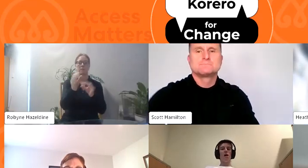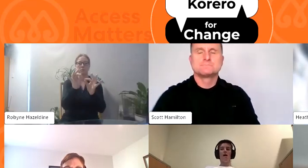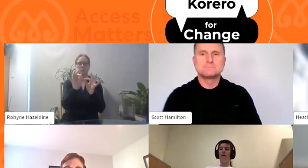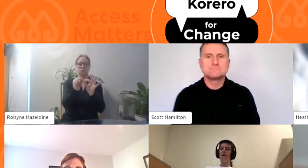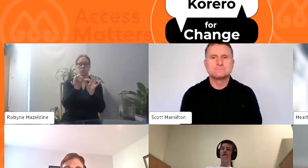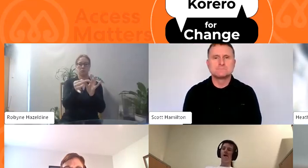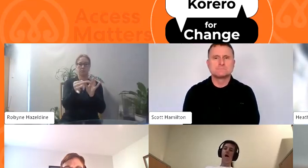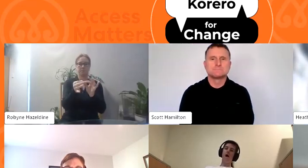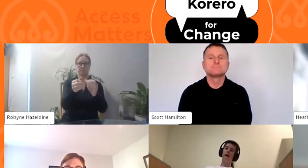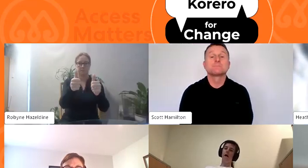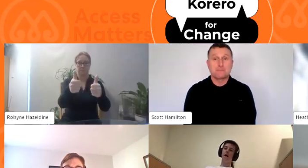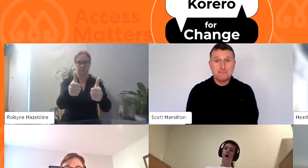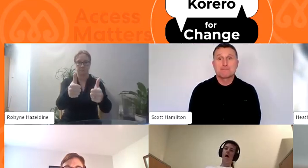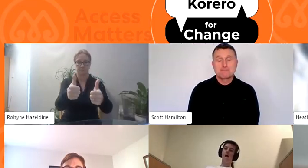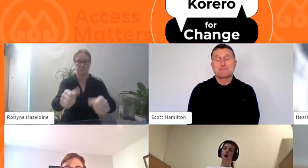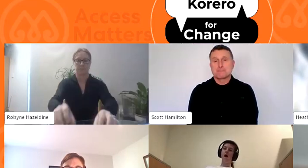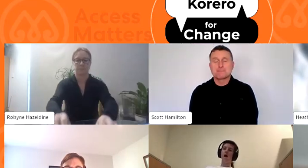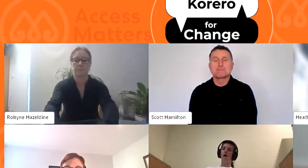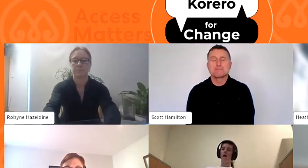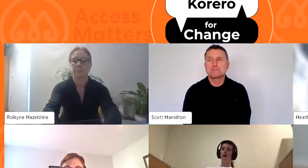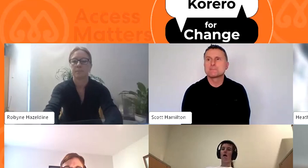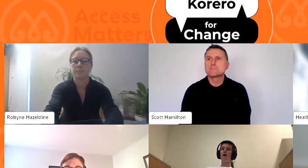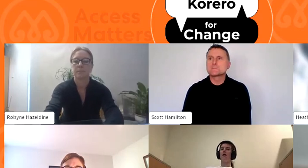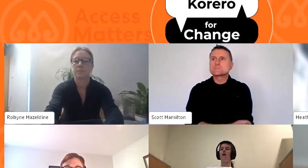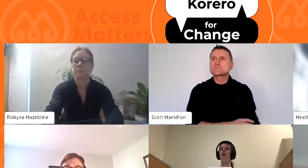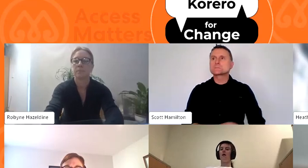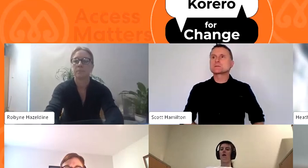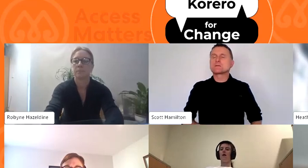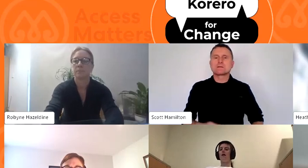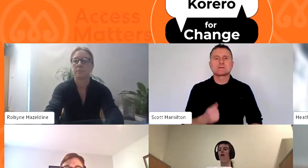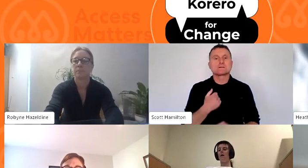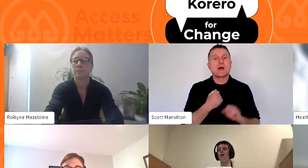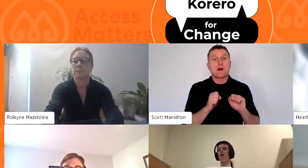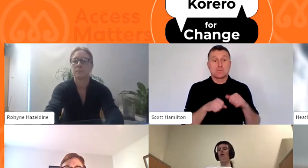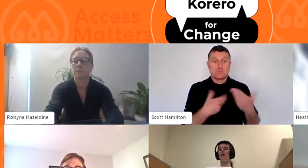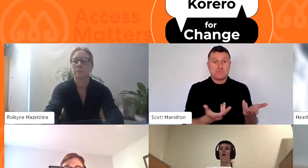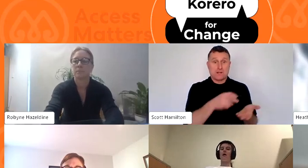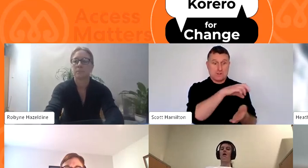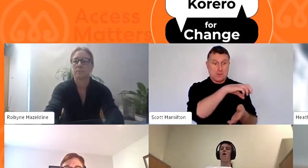work under the same contracts with the Ministry of Education. And